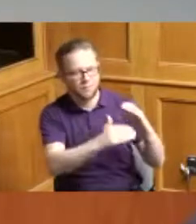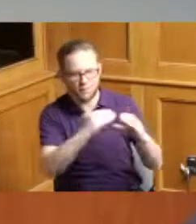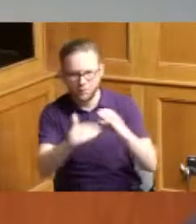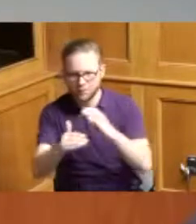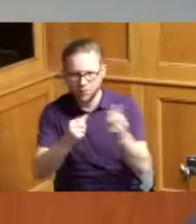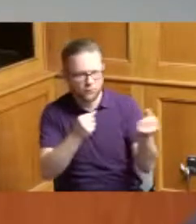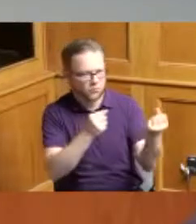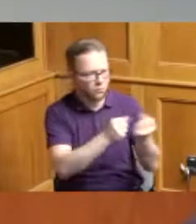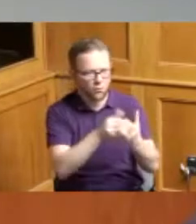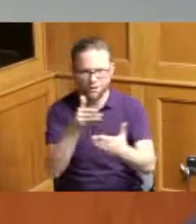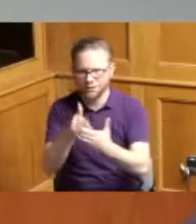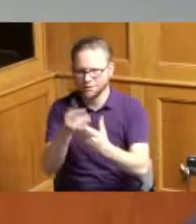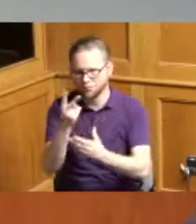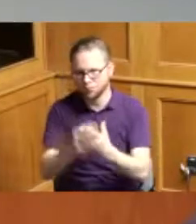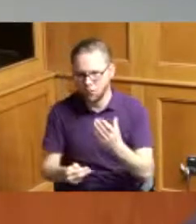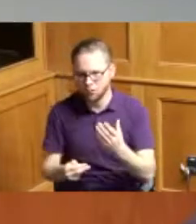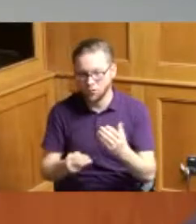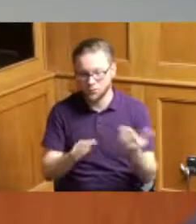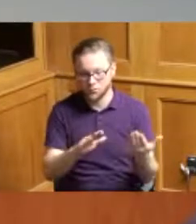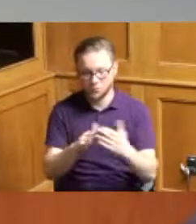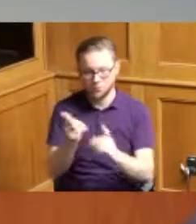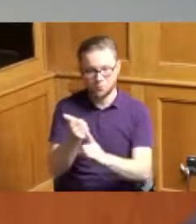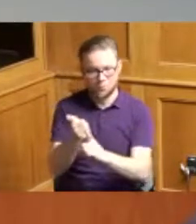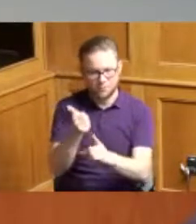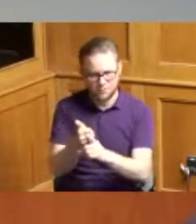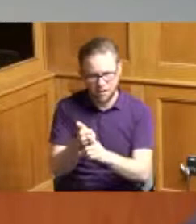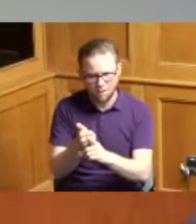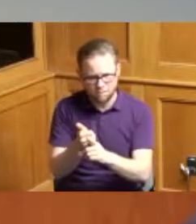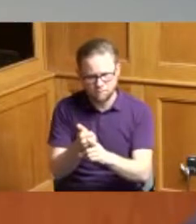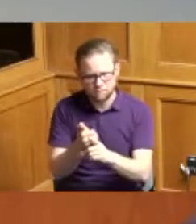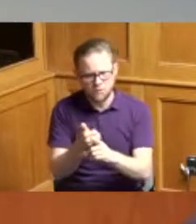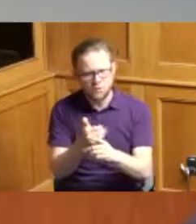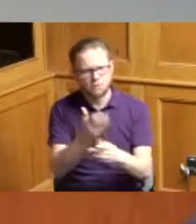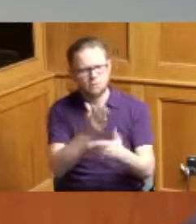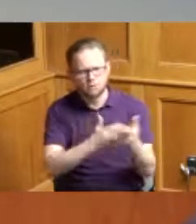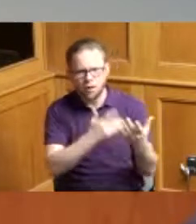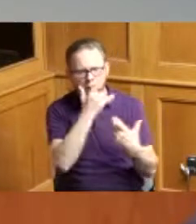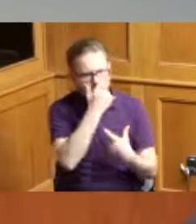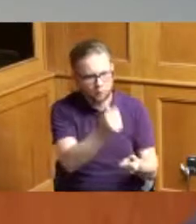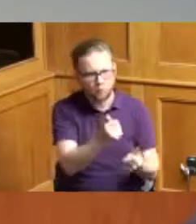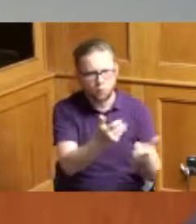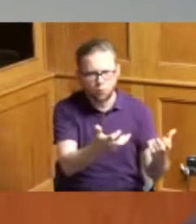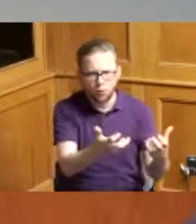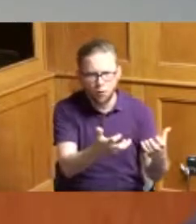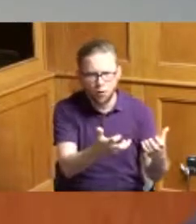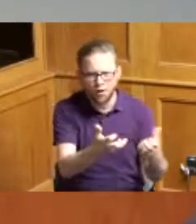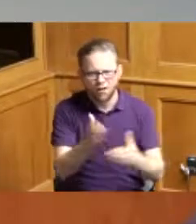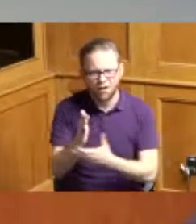I think the community is some are interested in doing this and some you know are more concerned